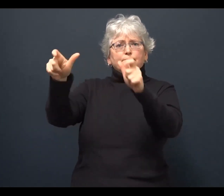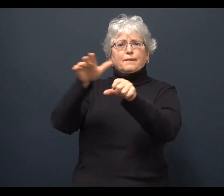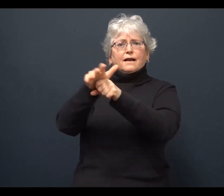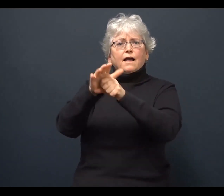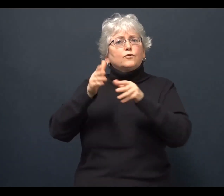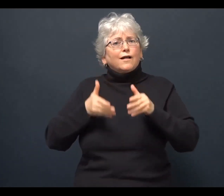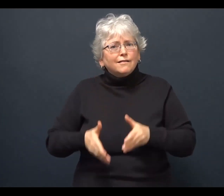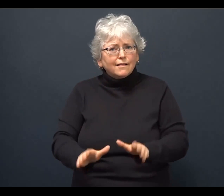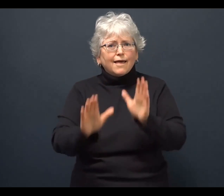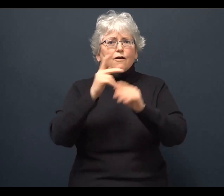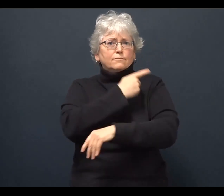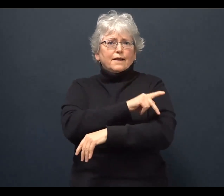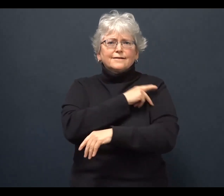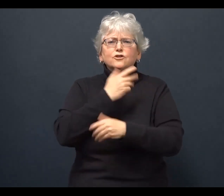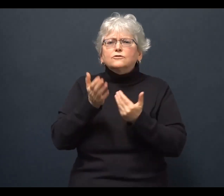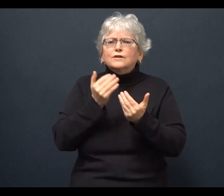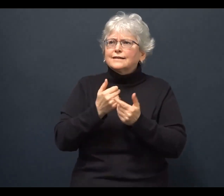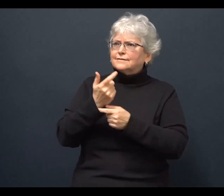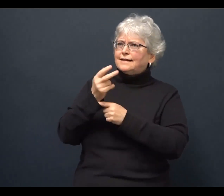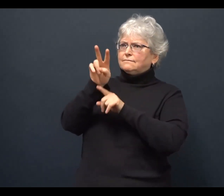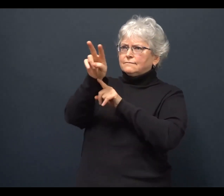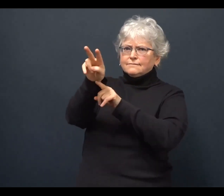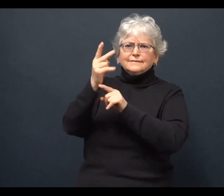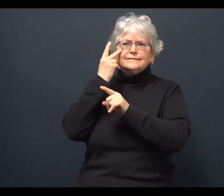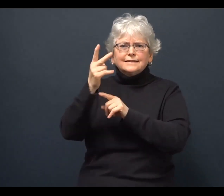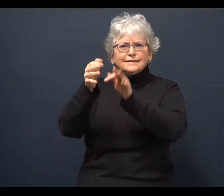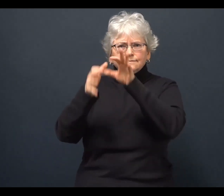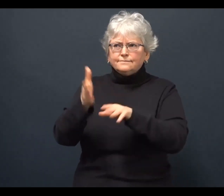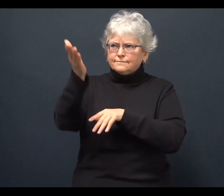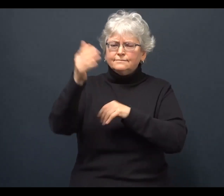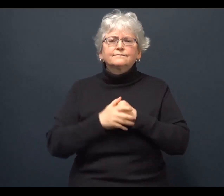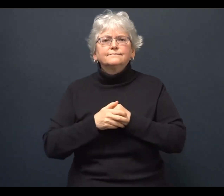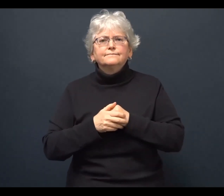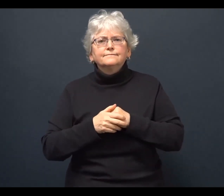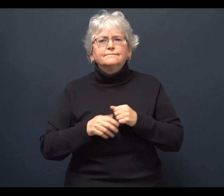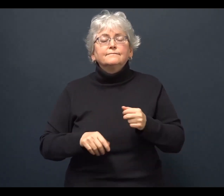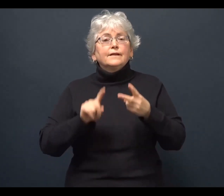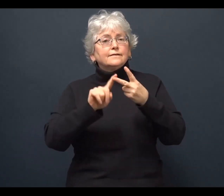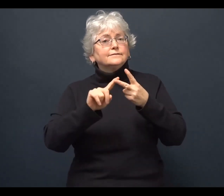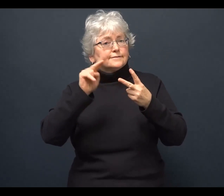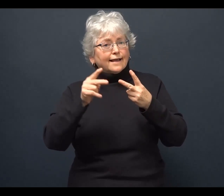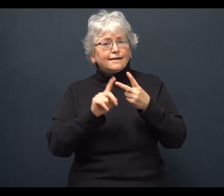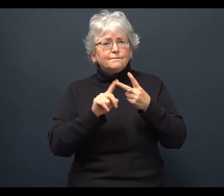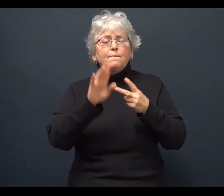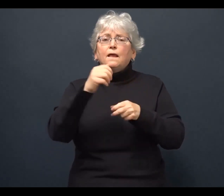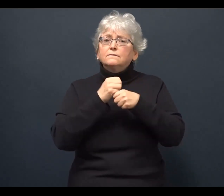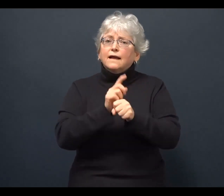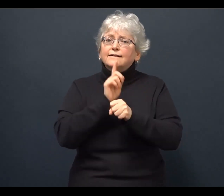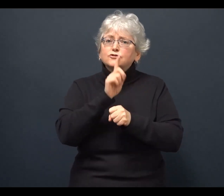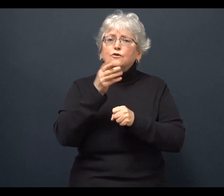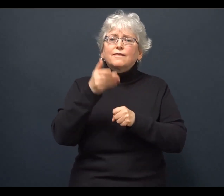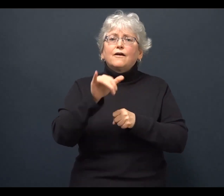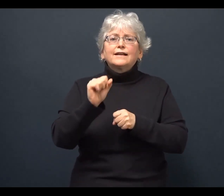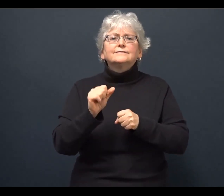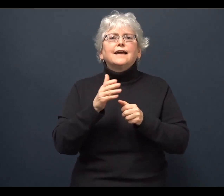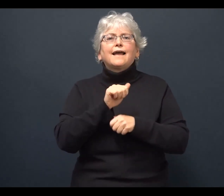that it's big enough to allow the patient to easily see The Interpreter. second make sure